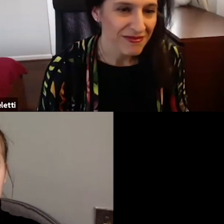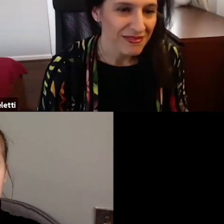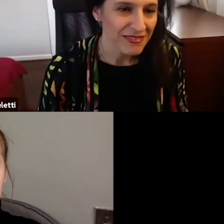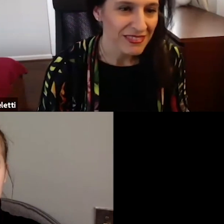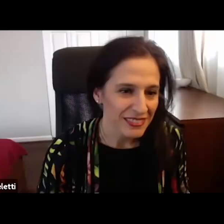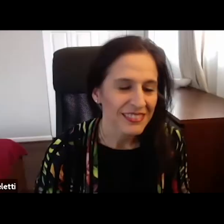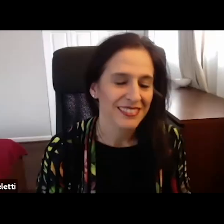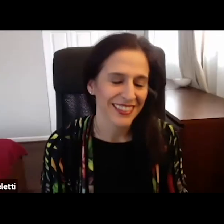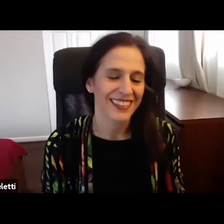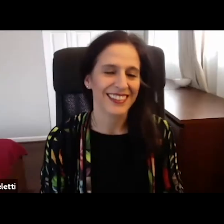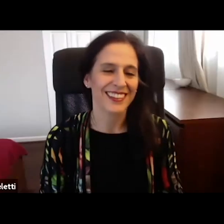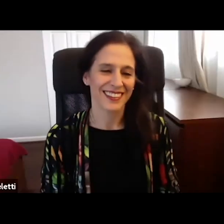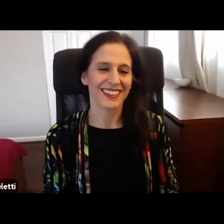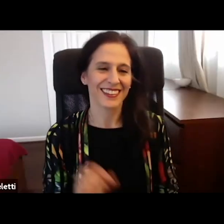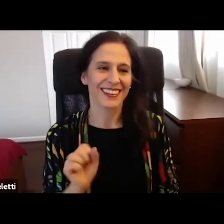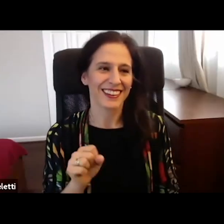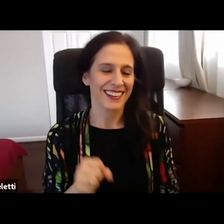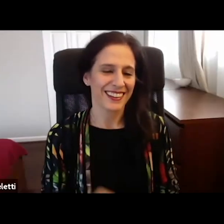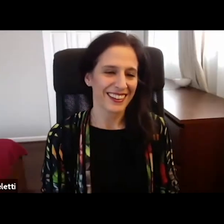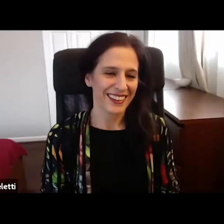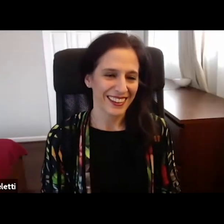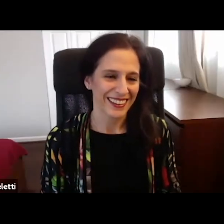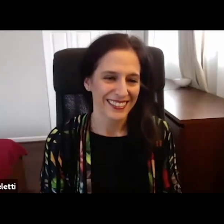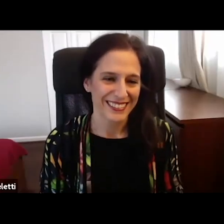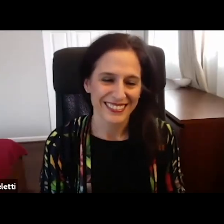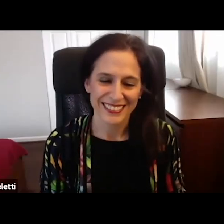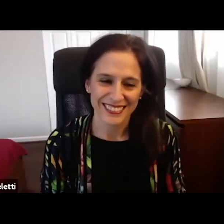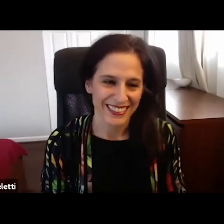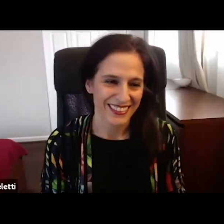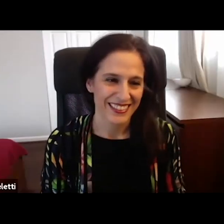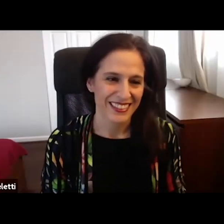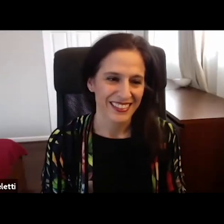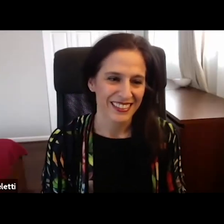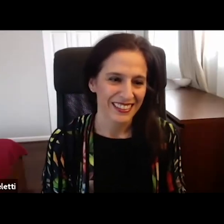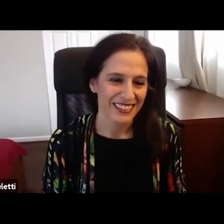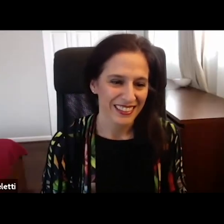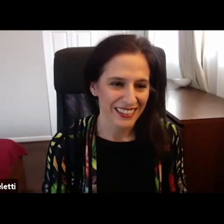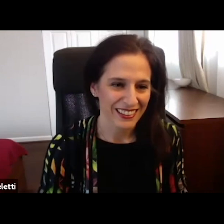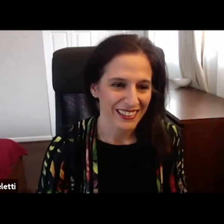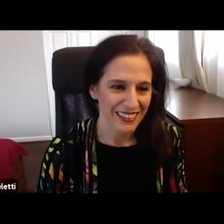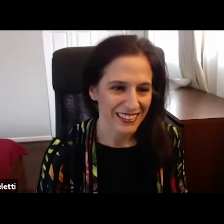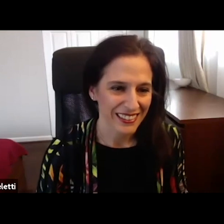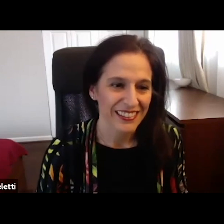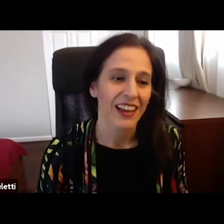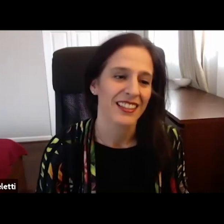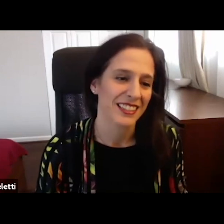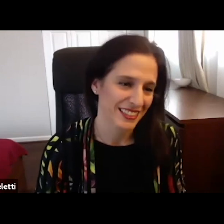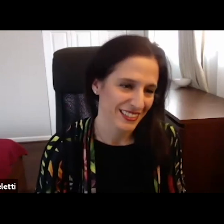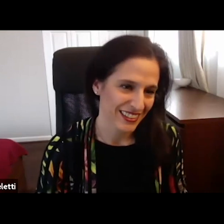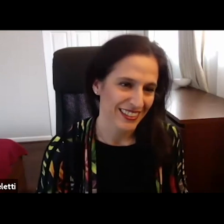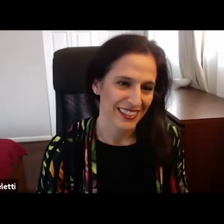years ago and and i i i wasn't able to make it and then since the um pandemic then you know i haven't